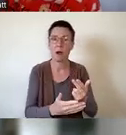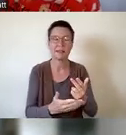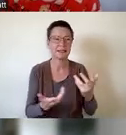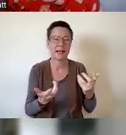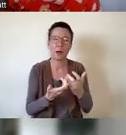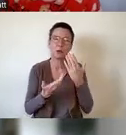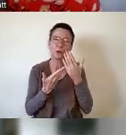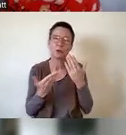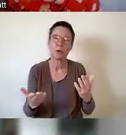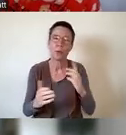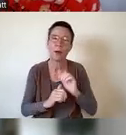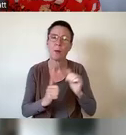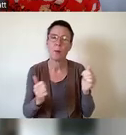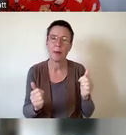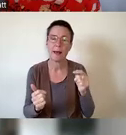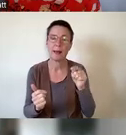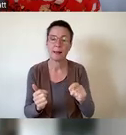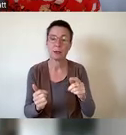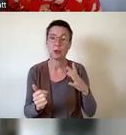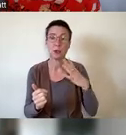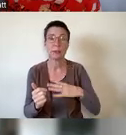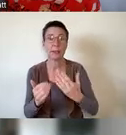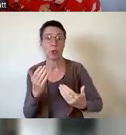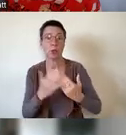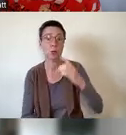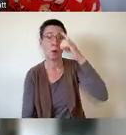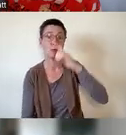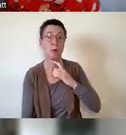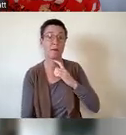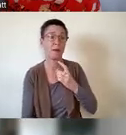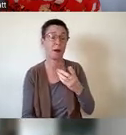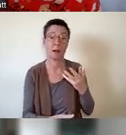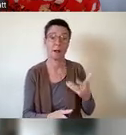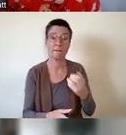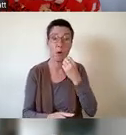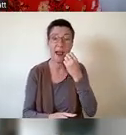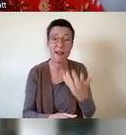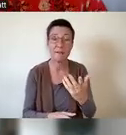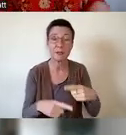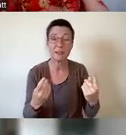and would you need a new LinkedIn profile for every job? No.